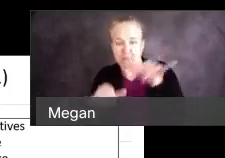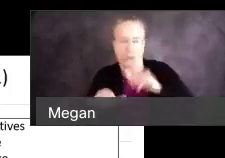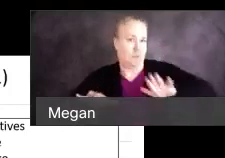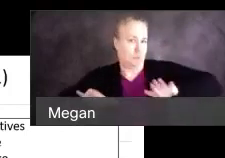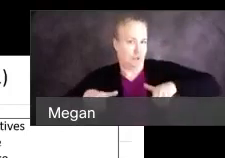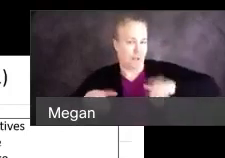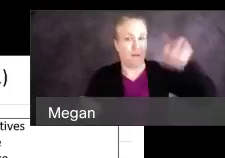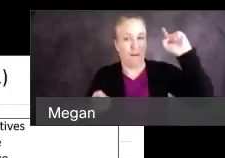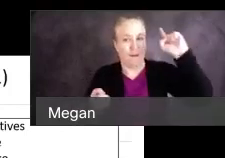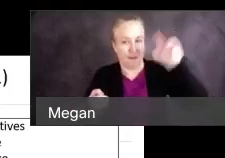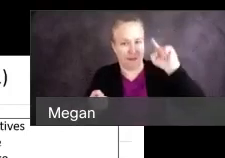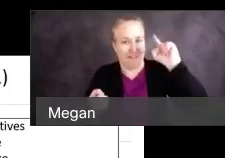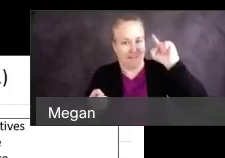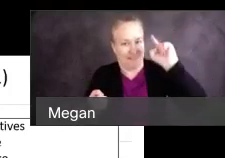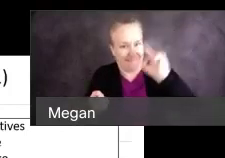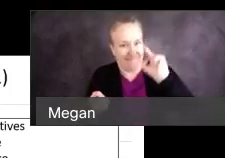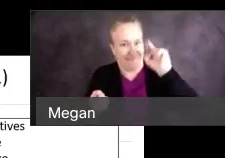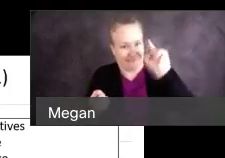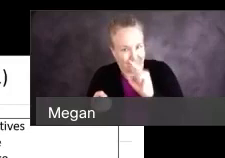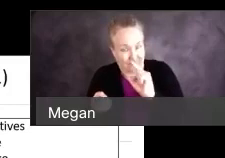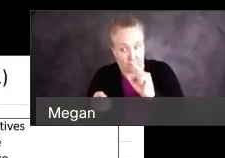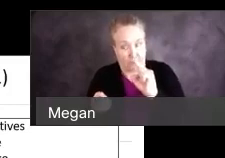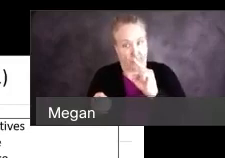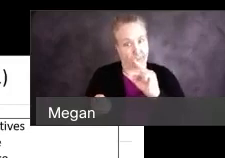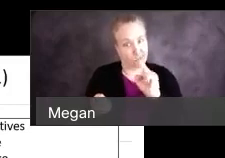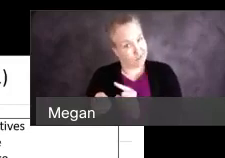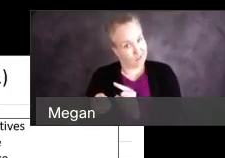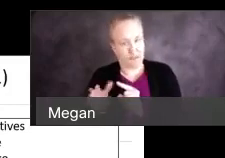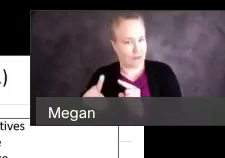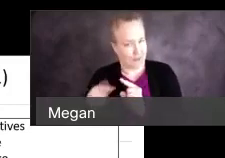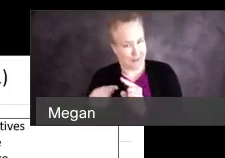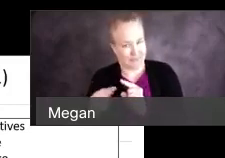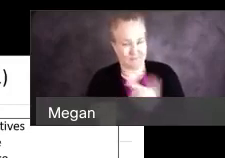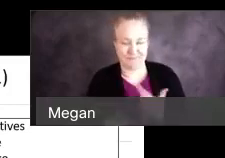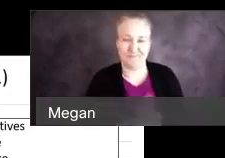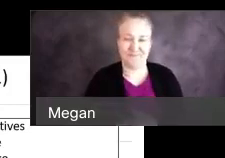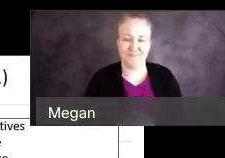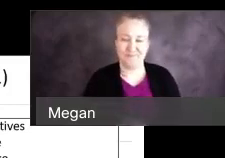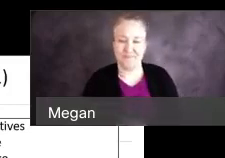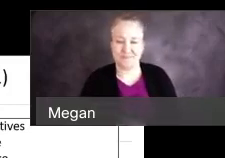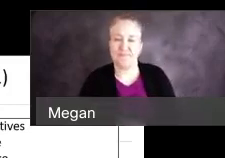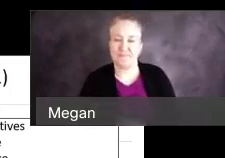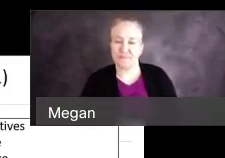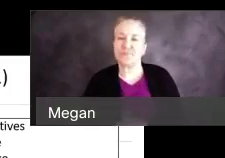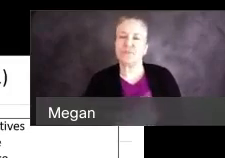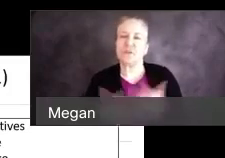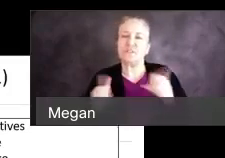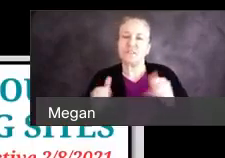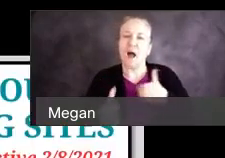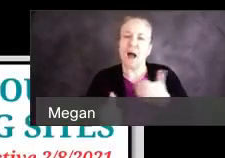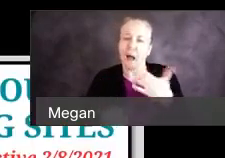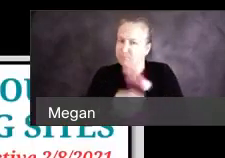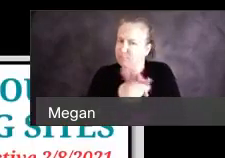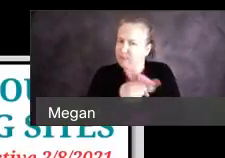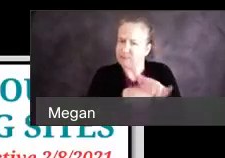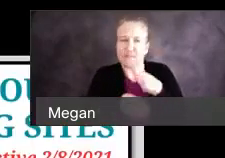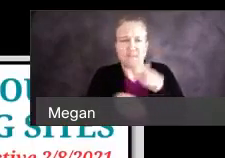but we're not quite there yet. We do continue to have good availability of testing so, as always,